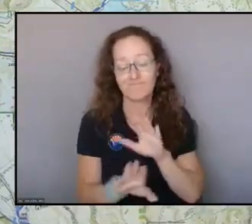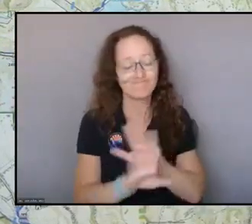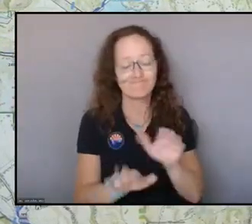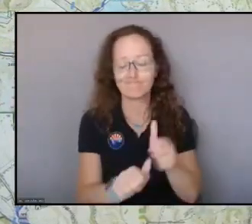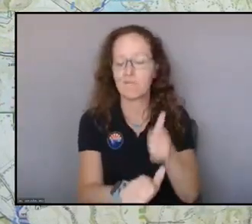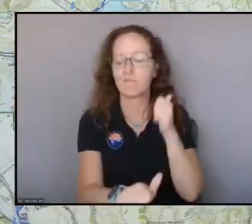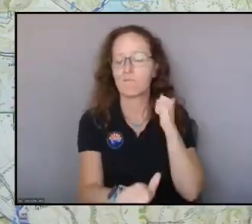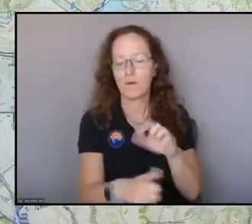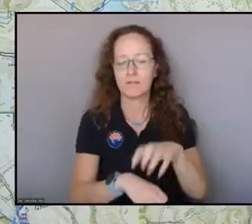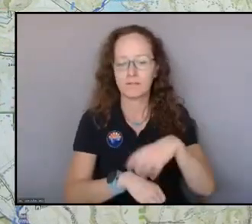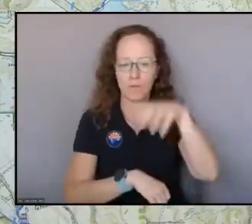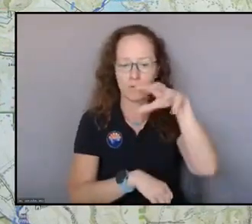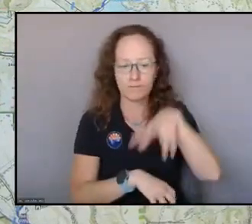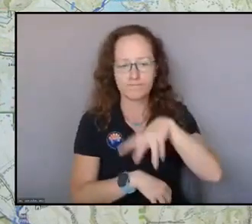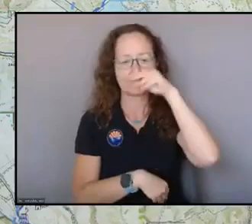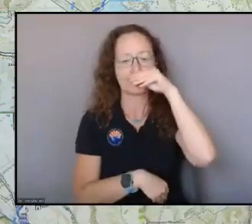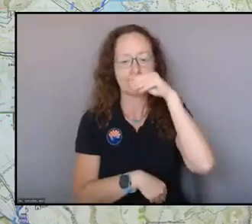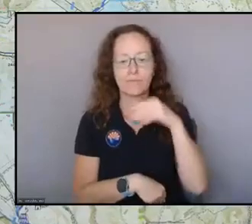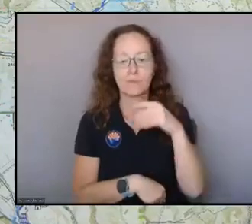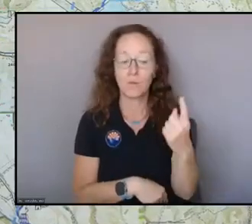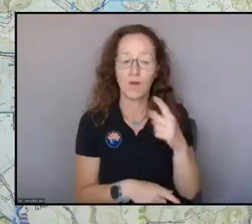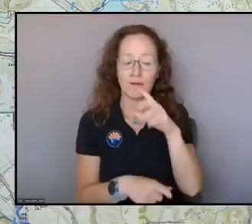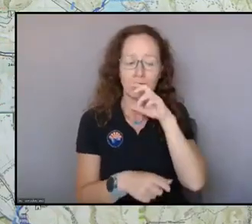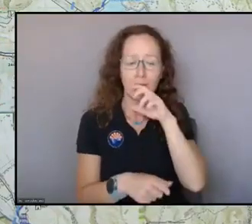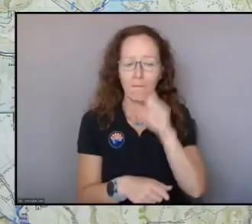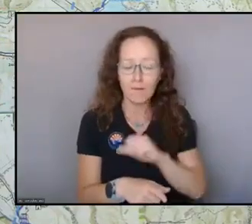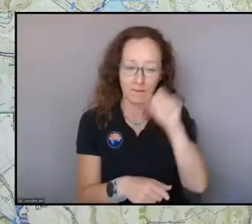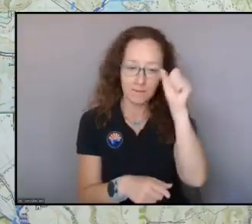ONE ELDERLY MAN HAS BEEN THERE 32 DAYS.